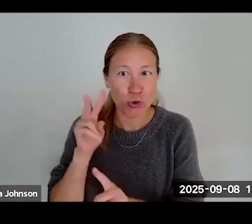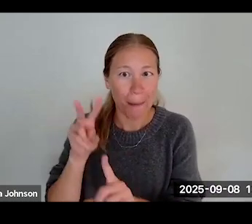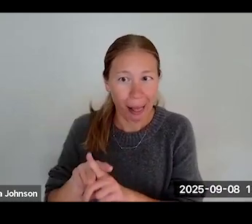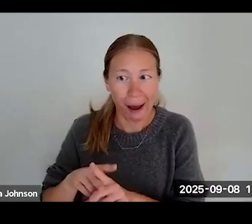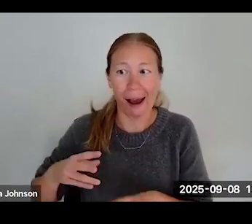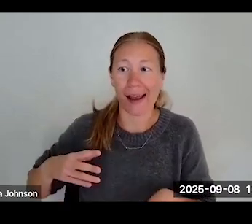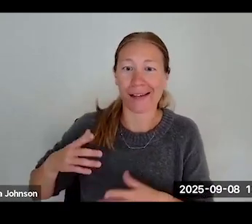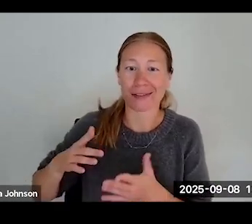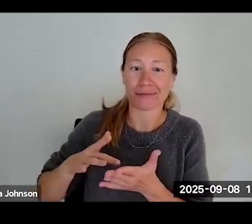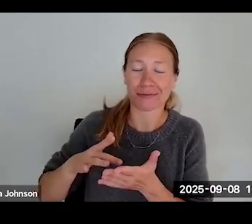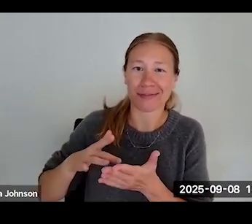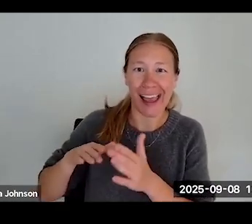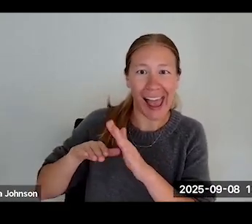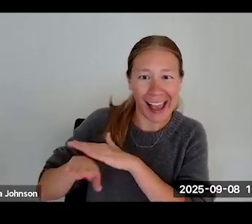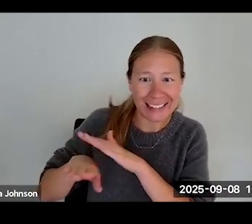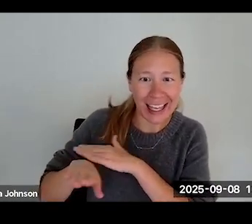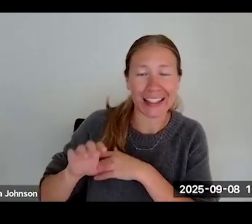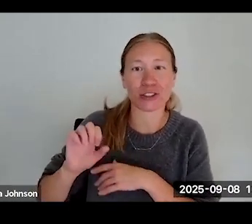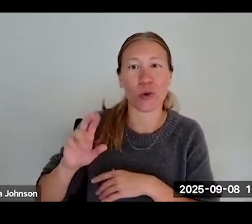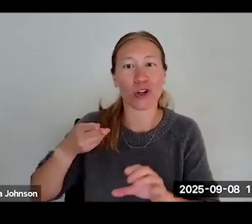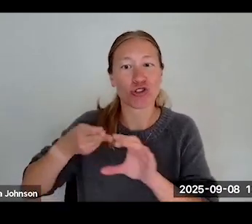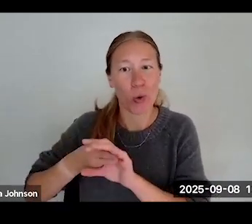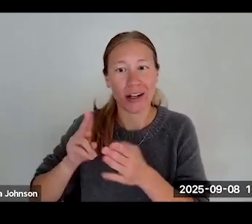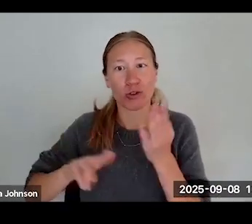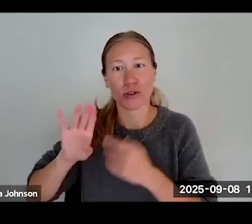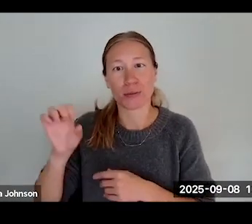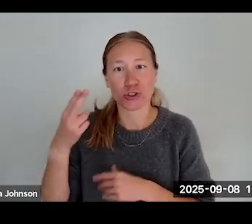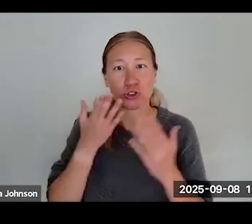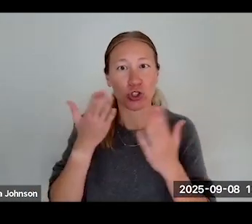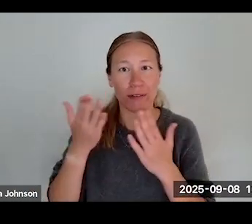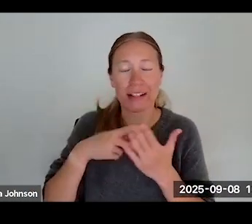or participate in a UM service, program, or activity.